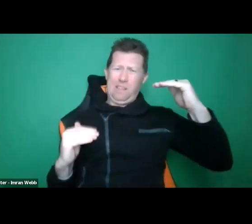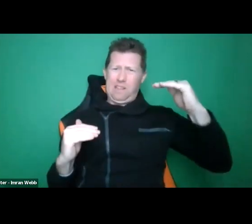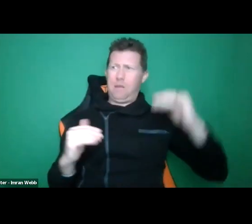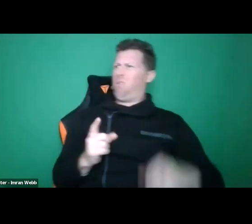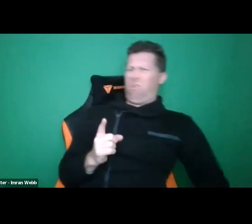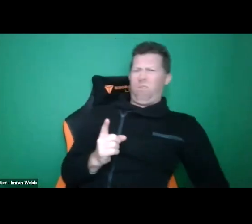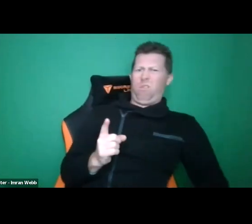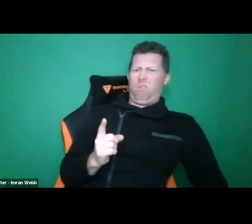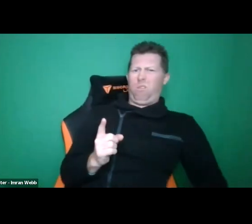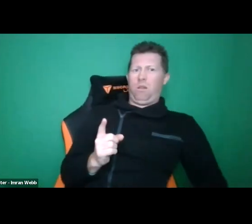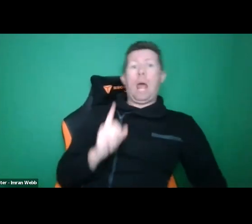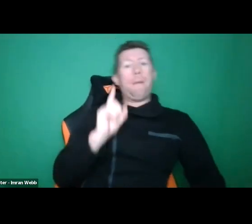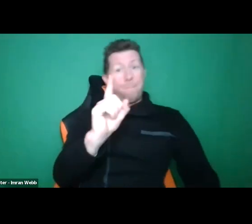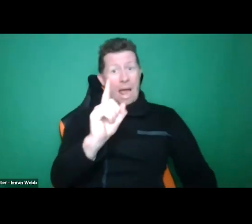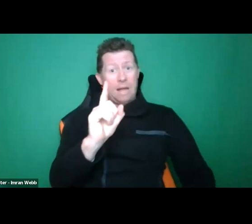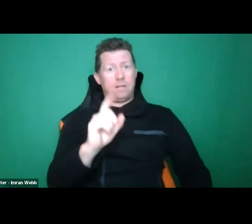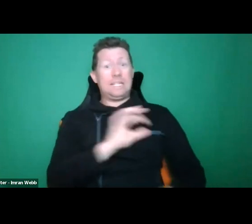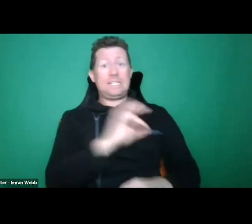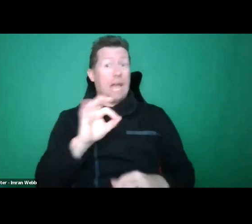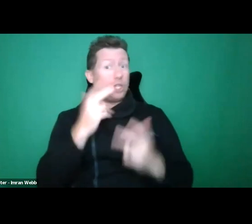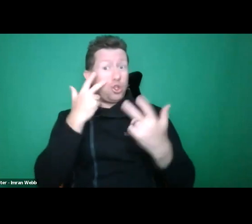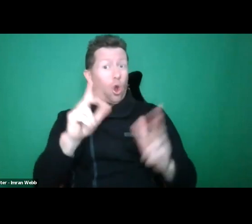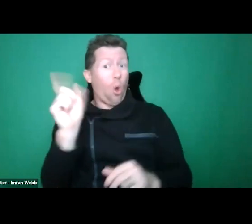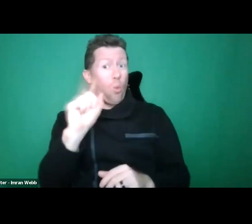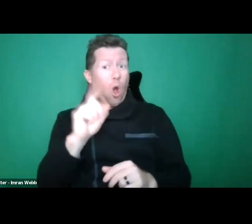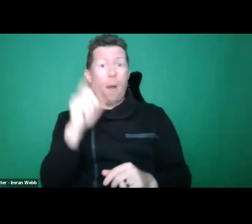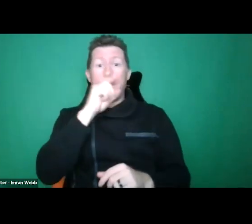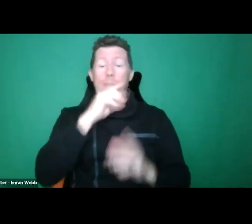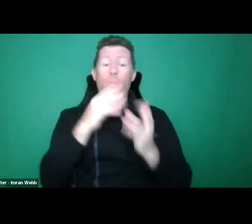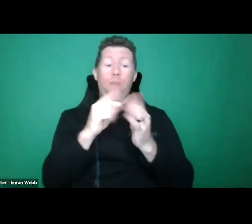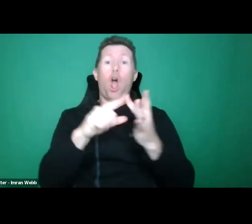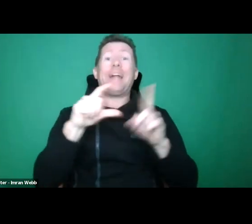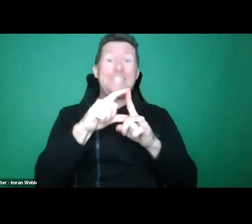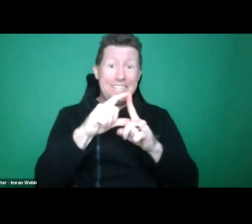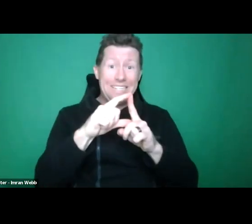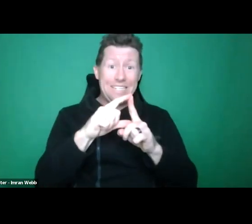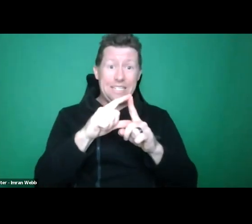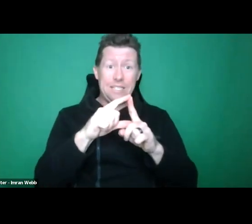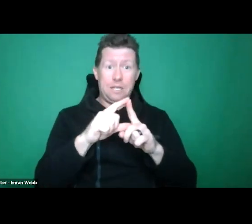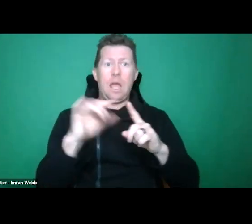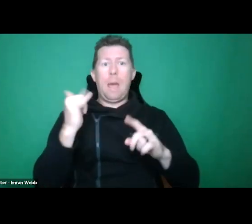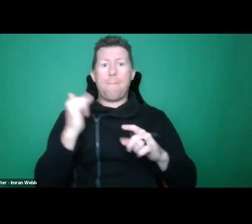But what that doesn't reveal is that the people with intellectual disability in that dataset might be the only ones